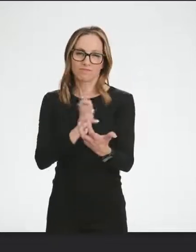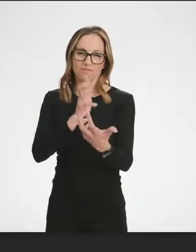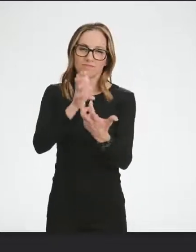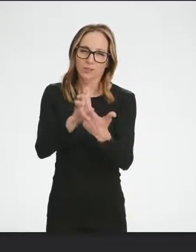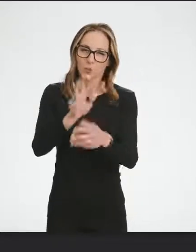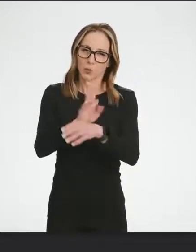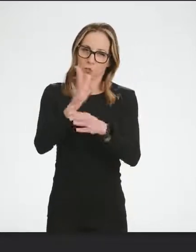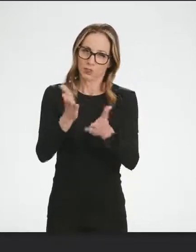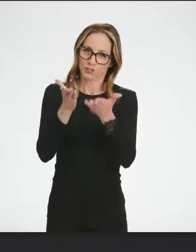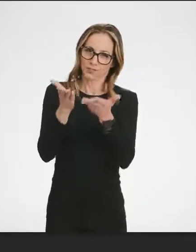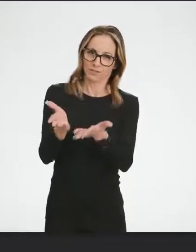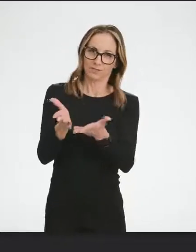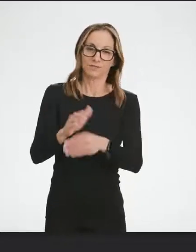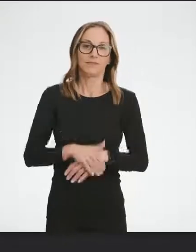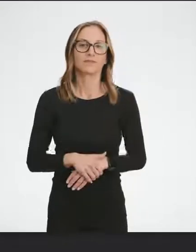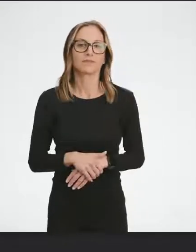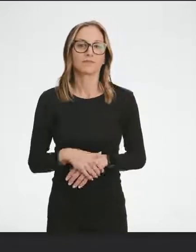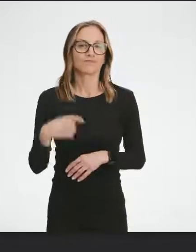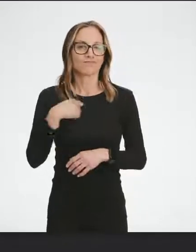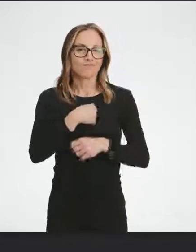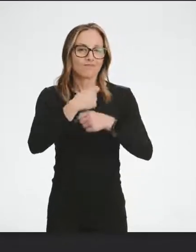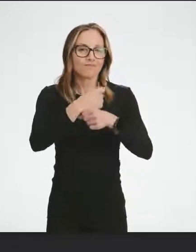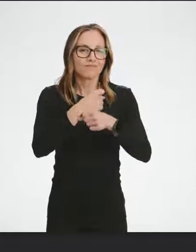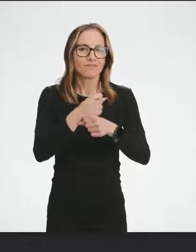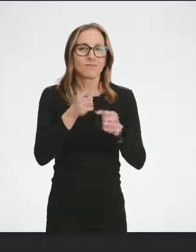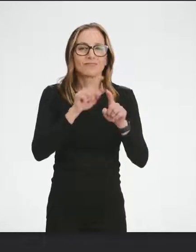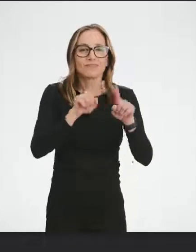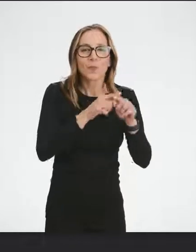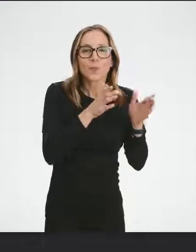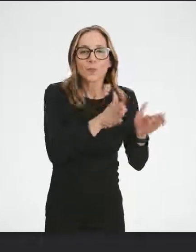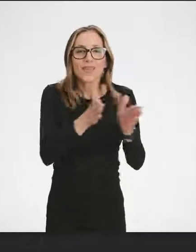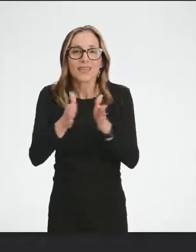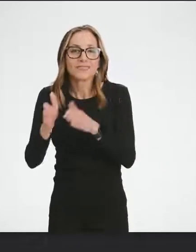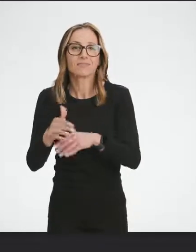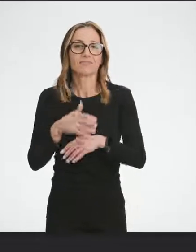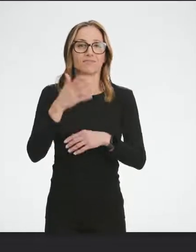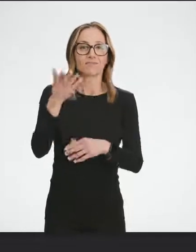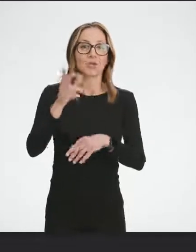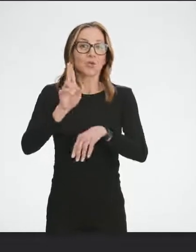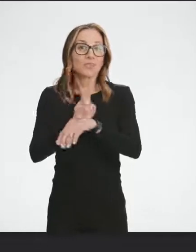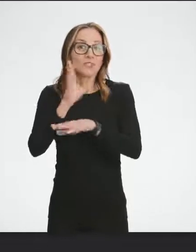We've created ways to help you take user experience beyond your apps, and build it into the system